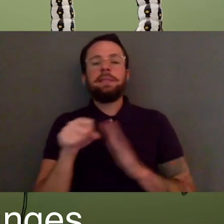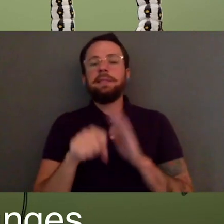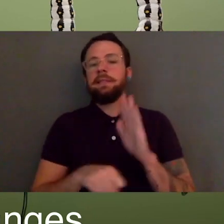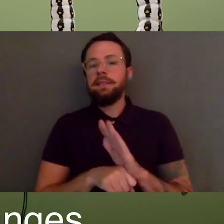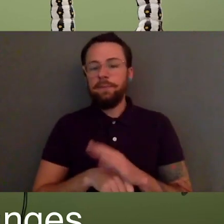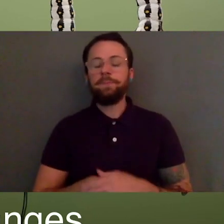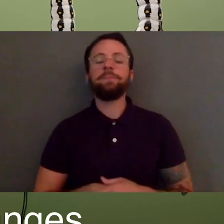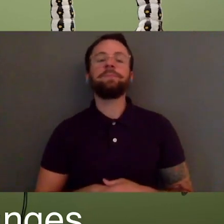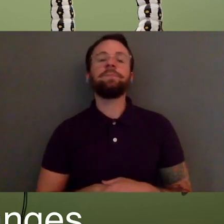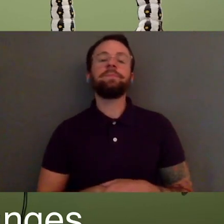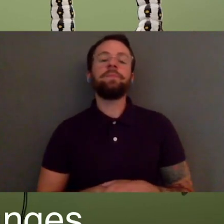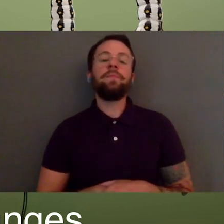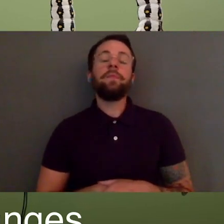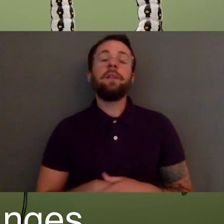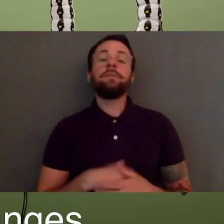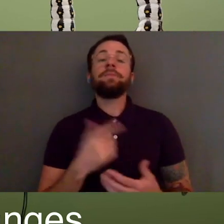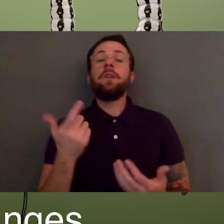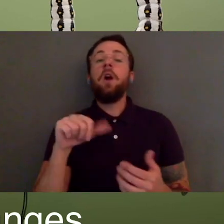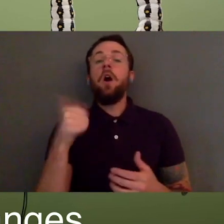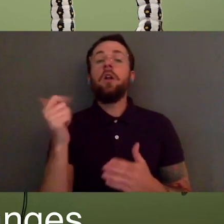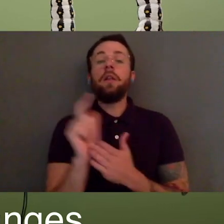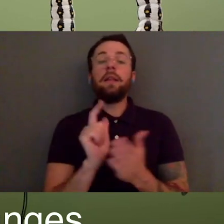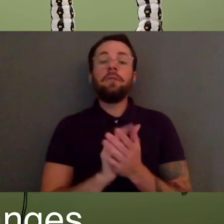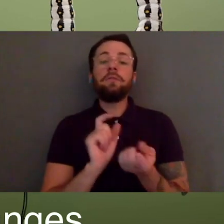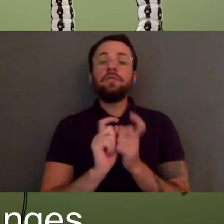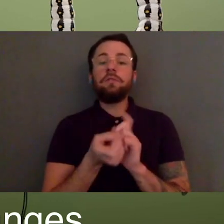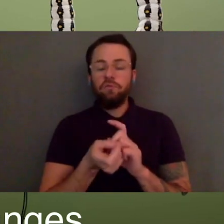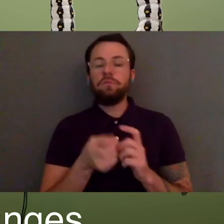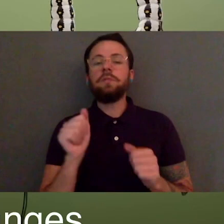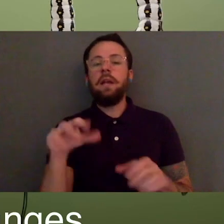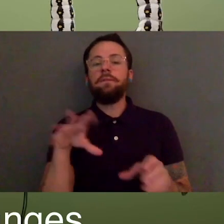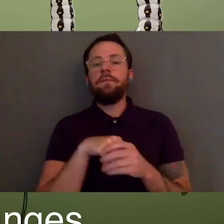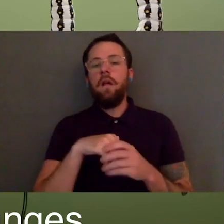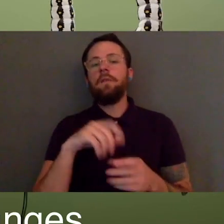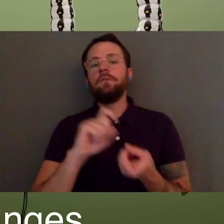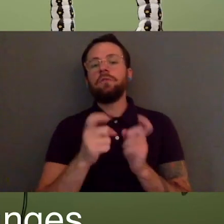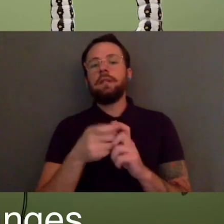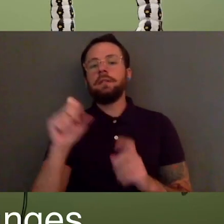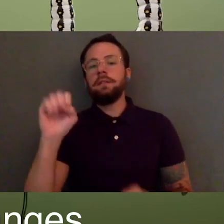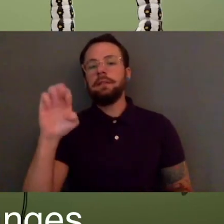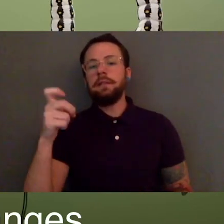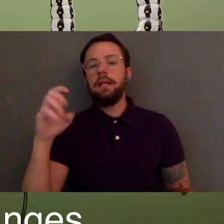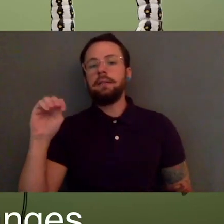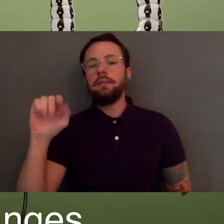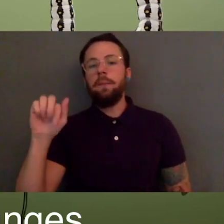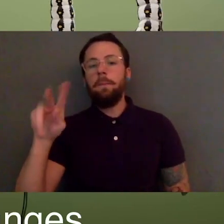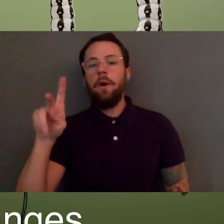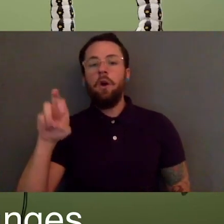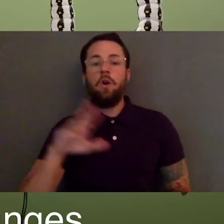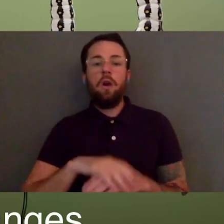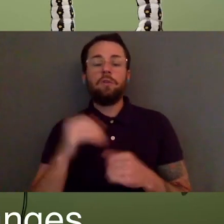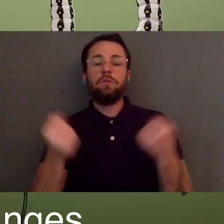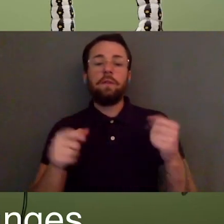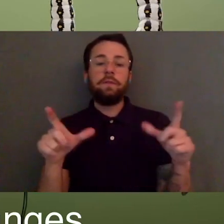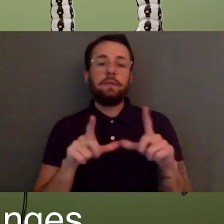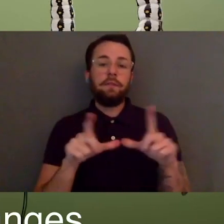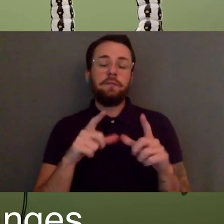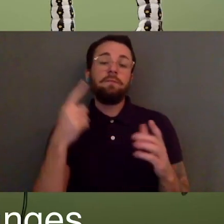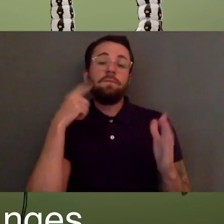And some systems, for example, Social Security may allow you to request a waiver of the fees.